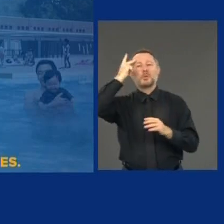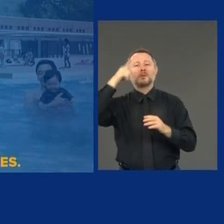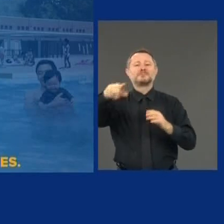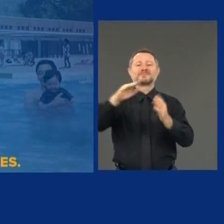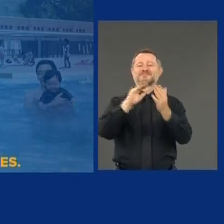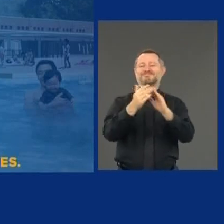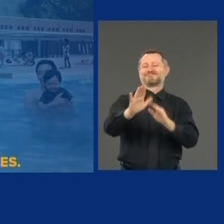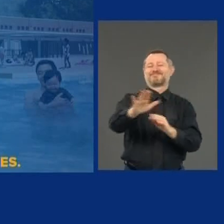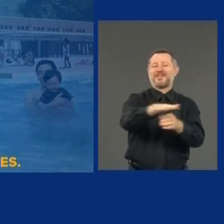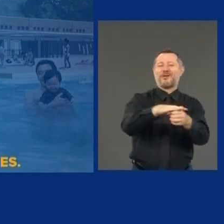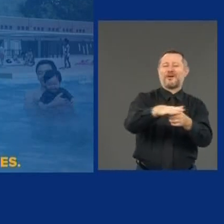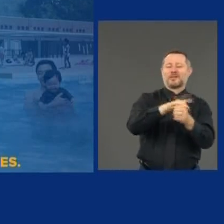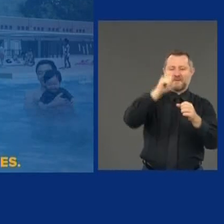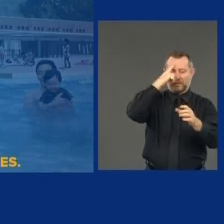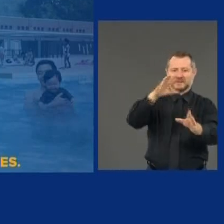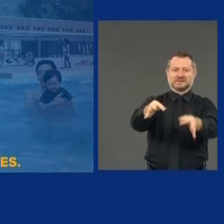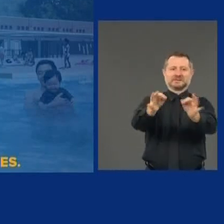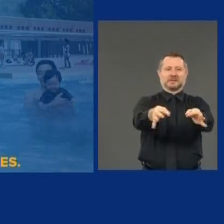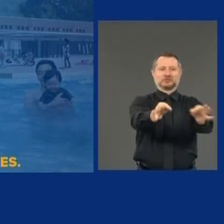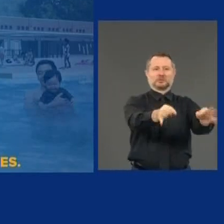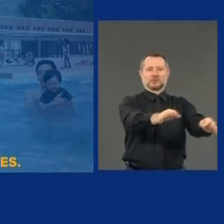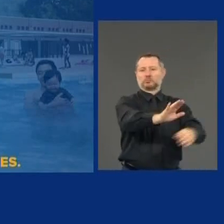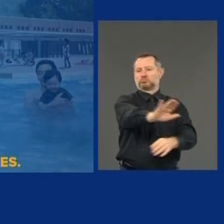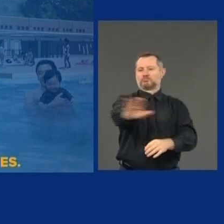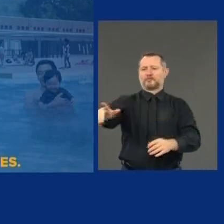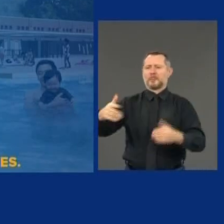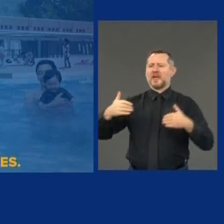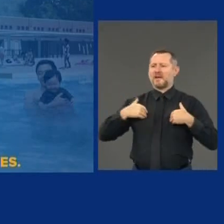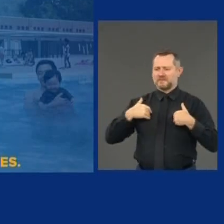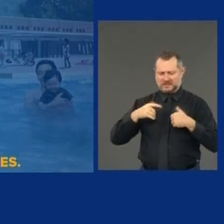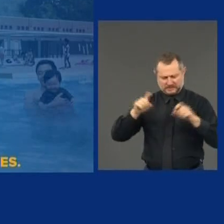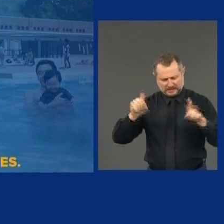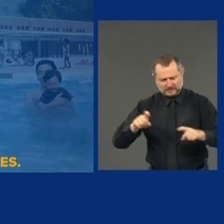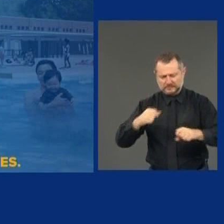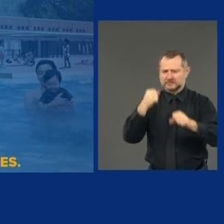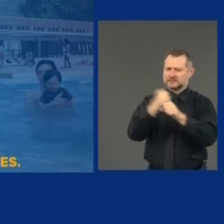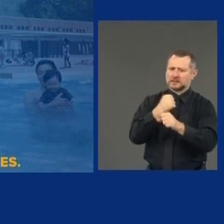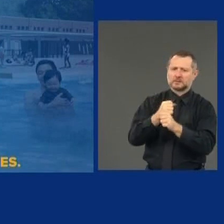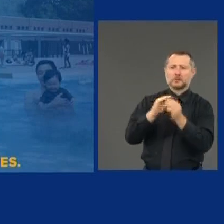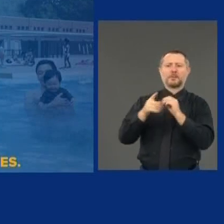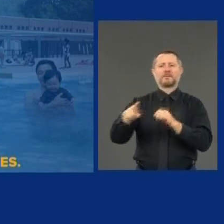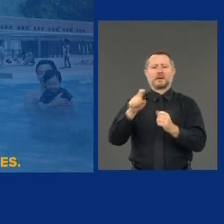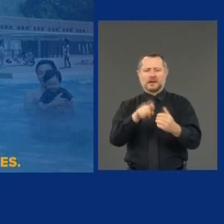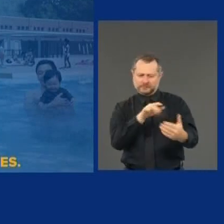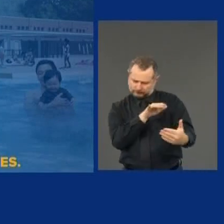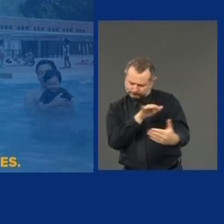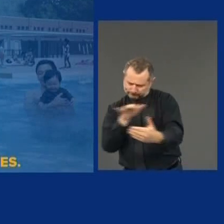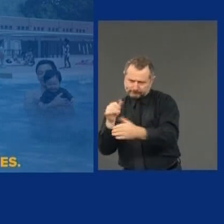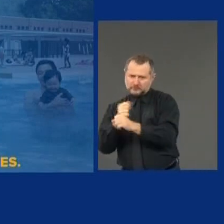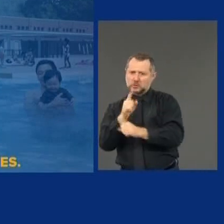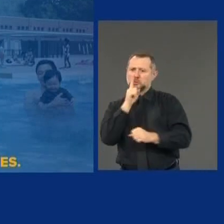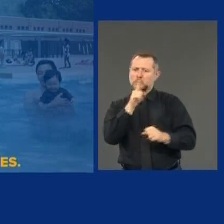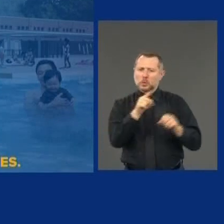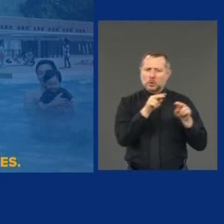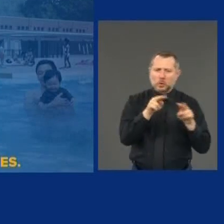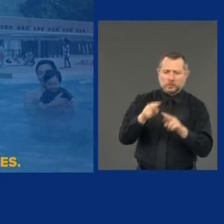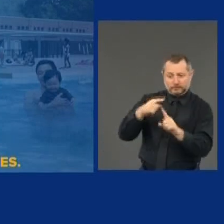LOCAL GOVERNMENTS. BUT THEY HAVE TO USE THEIR JUDGMENT HERE.